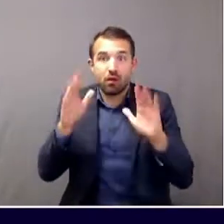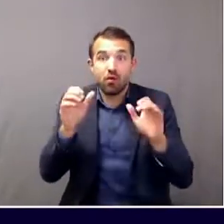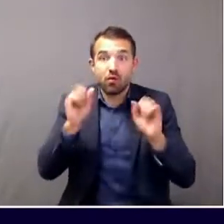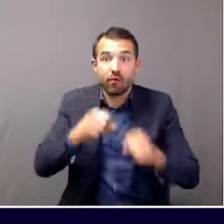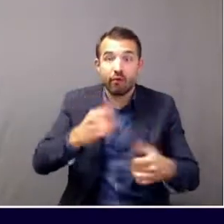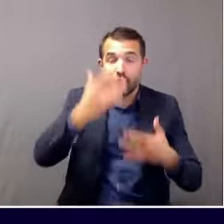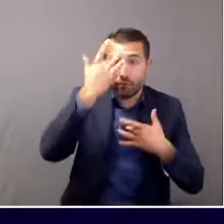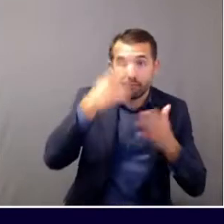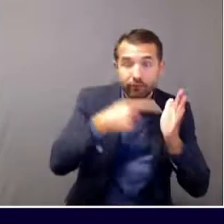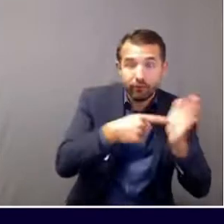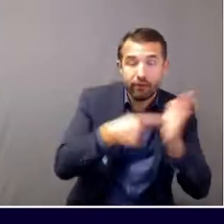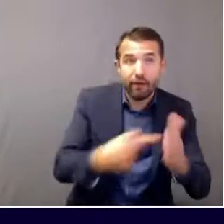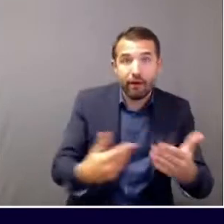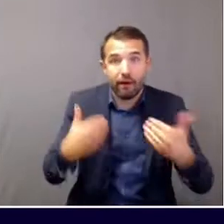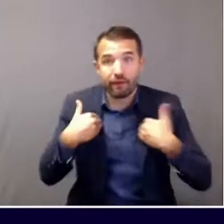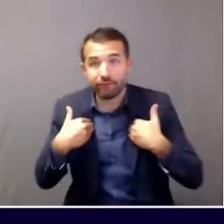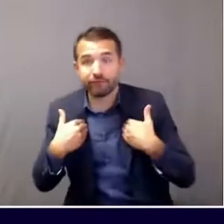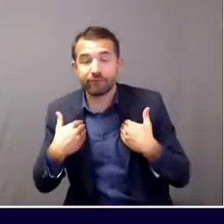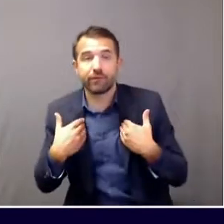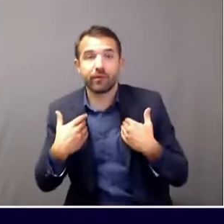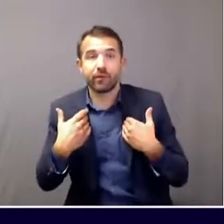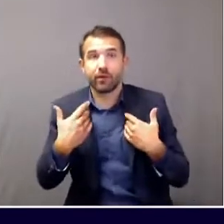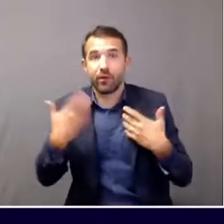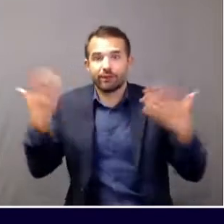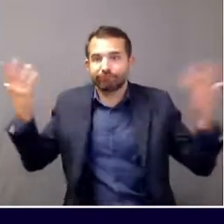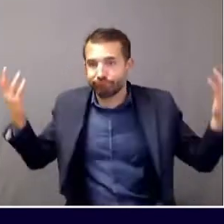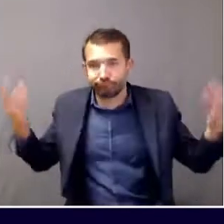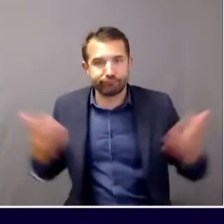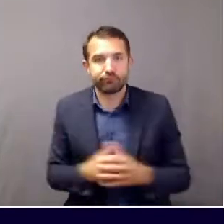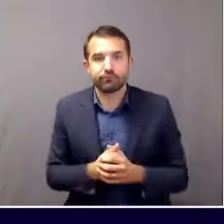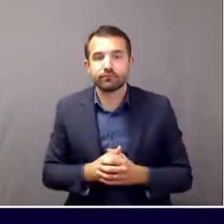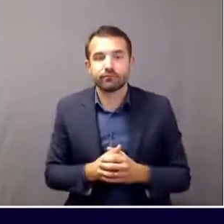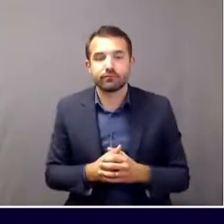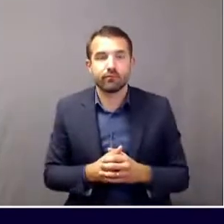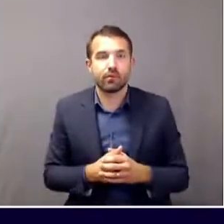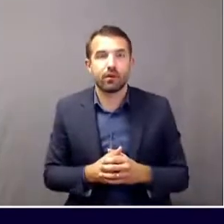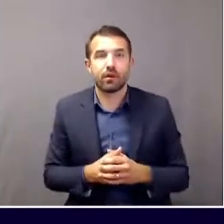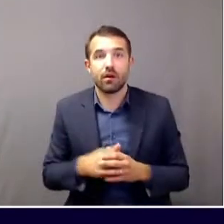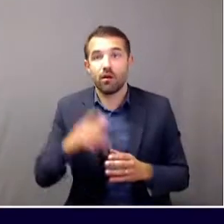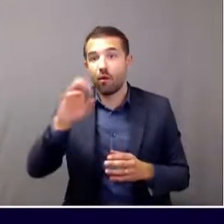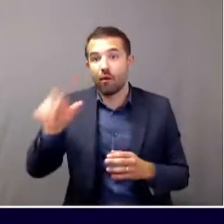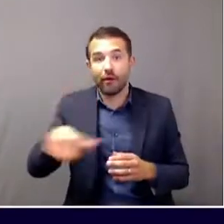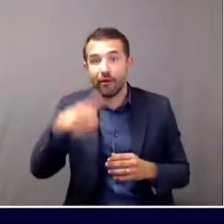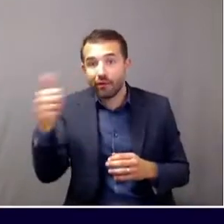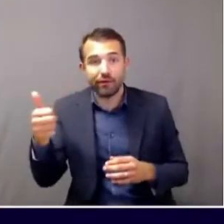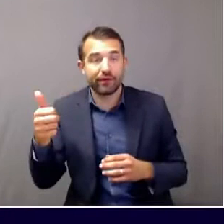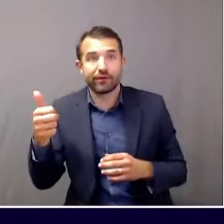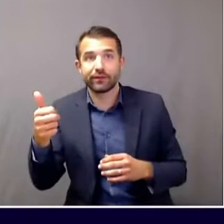website at the category of folks